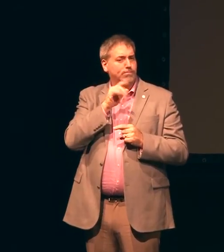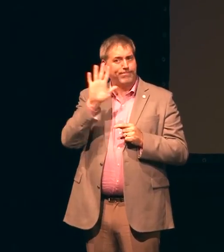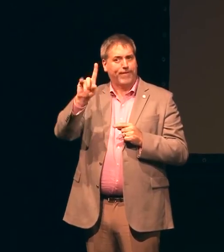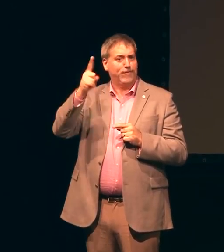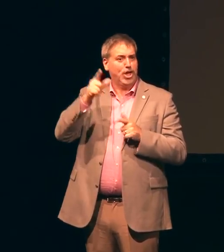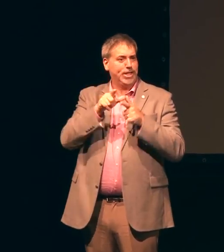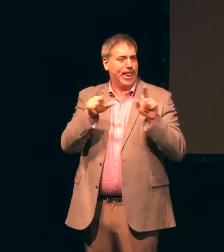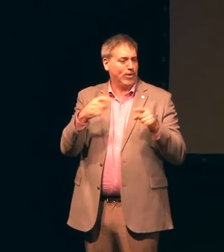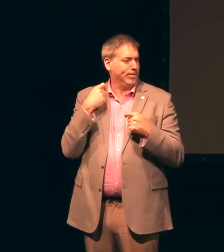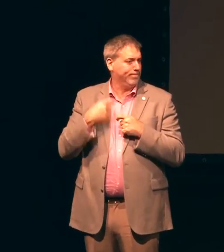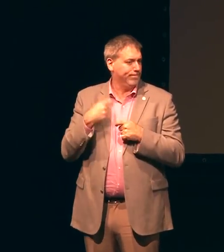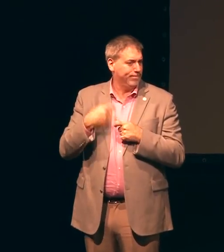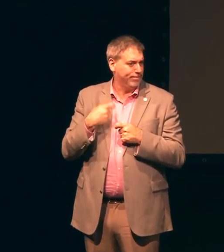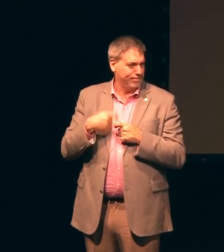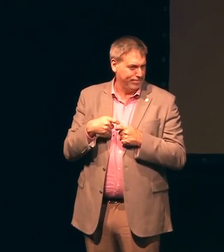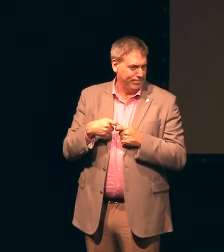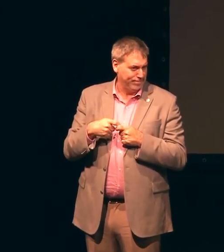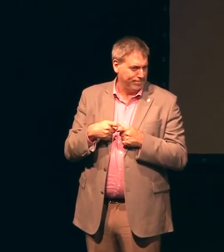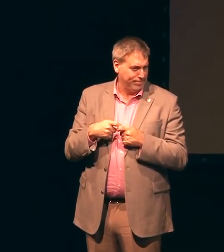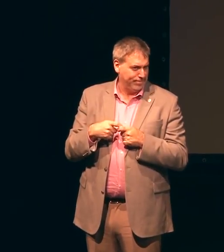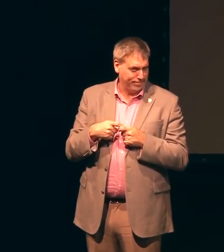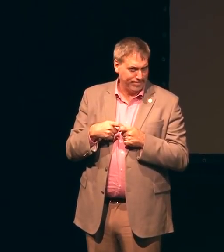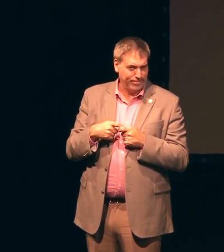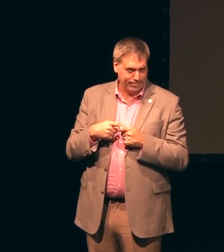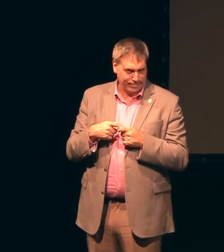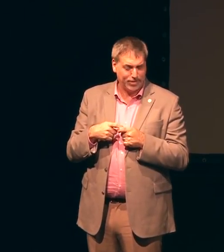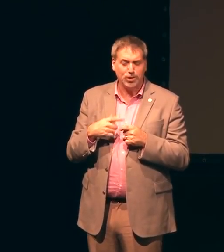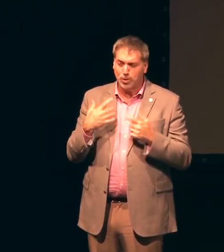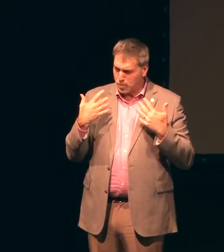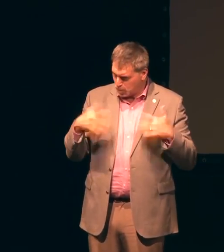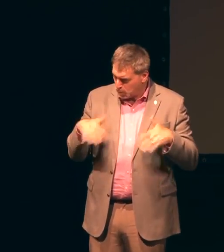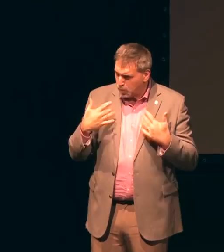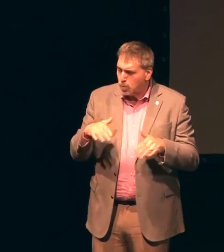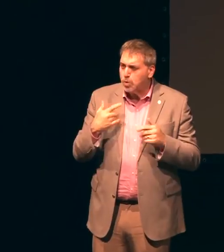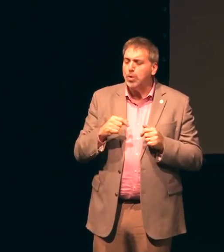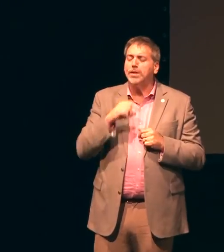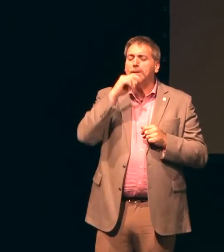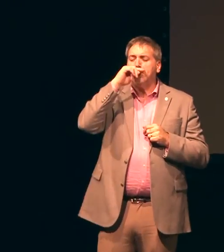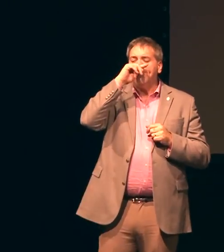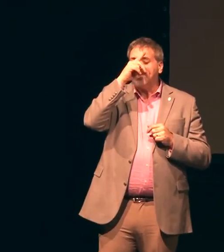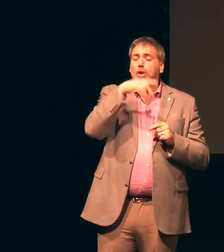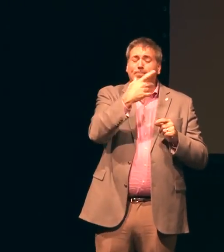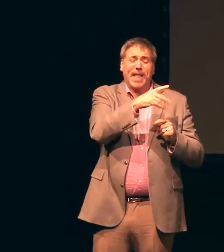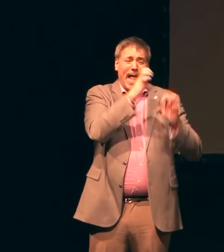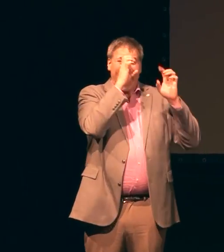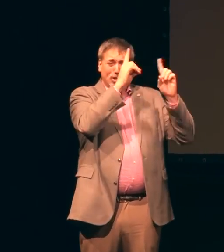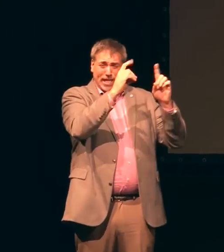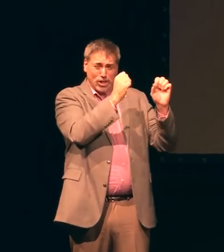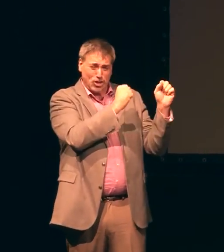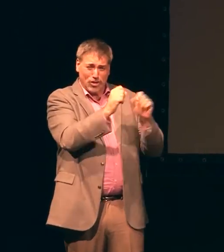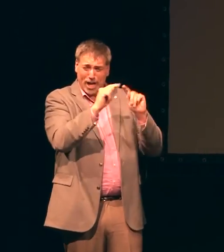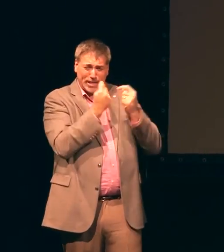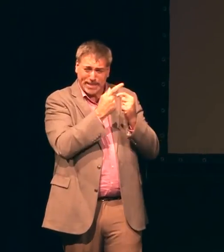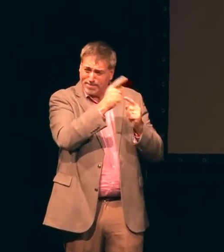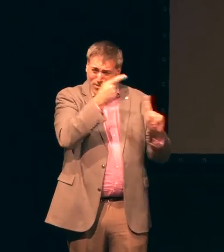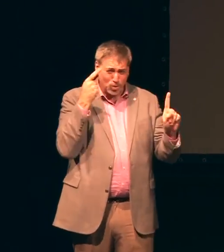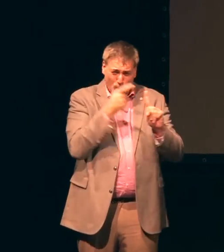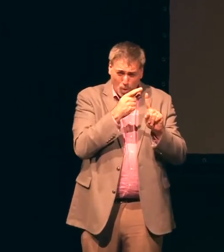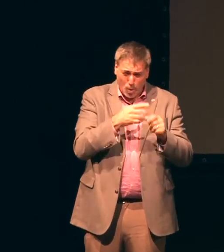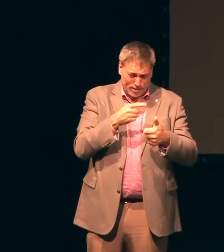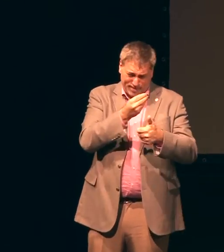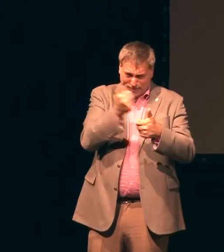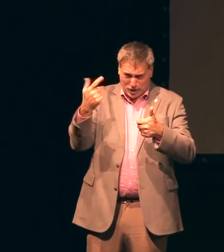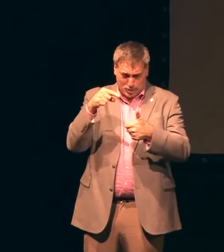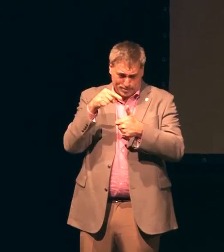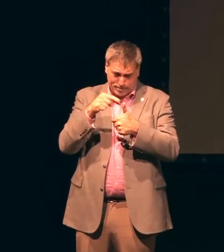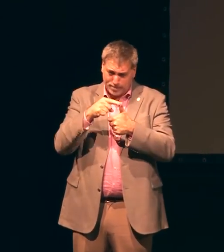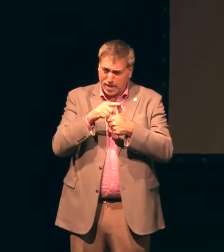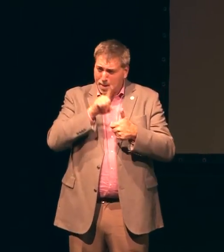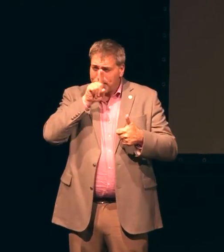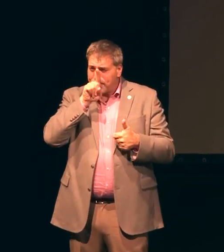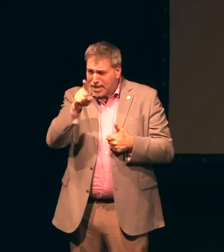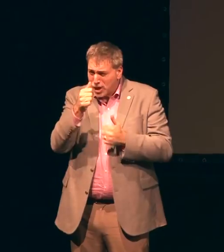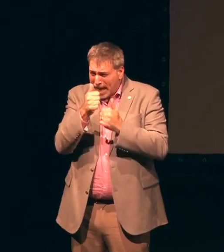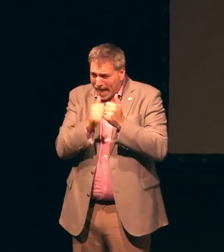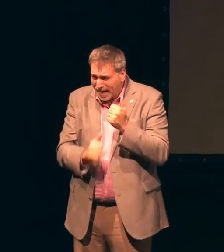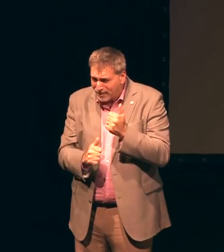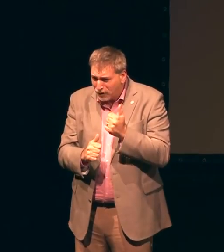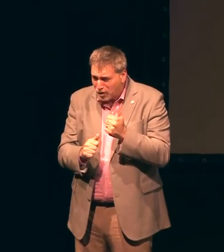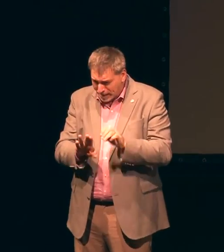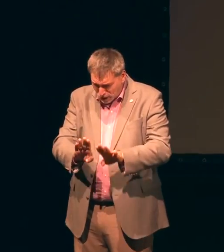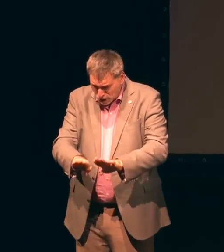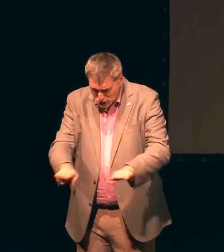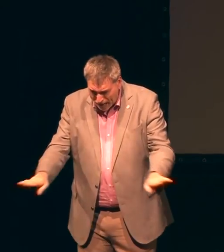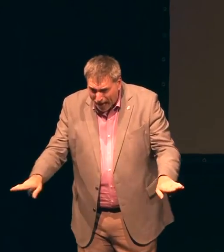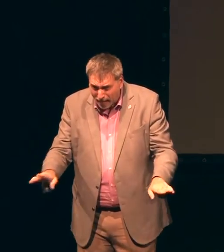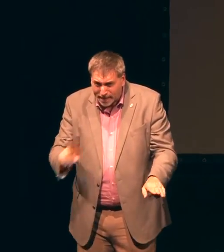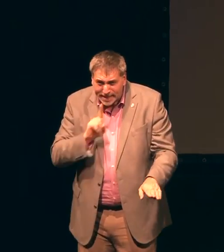of. Especially parents, whose first language was Spanish. They had a few goals, it's to